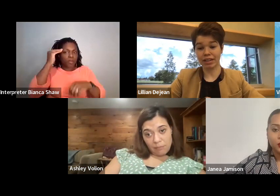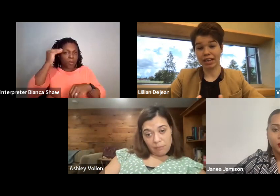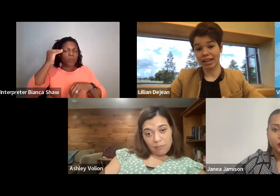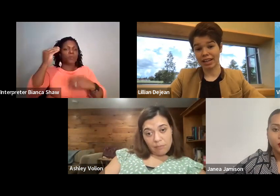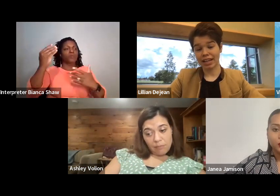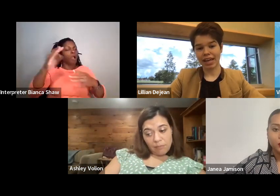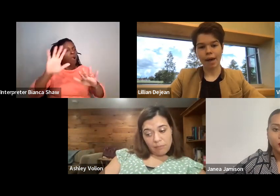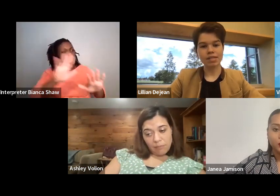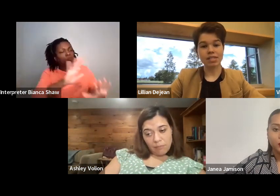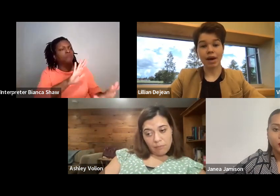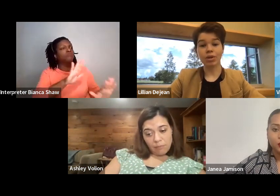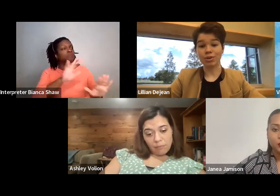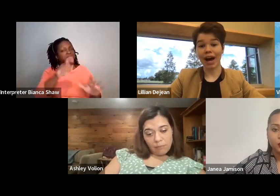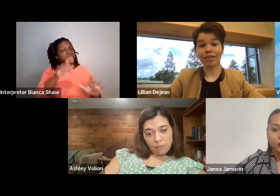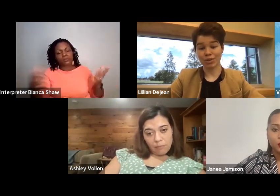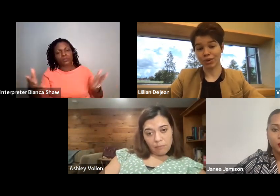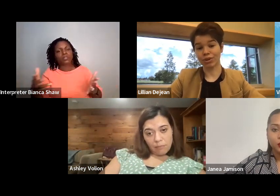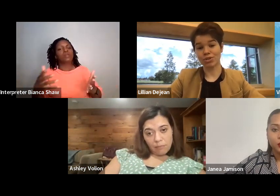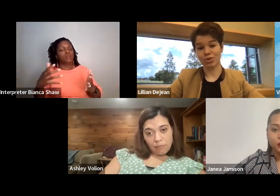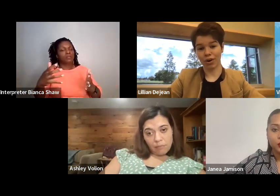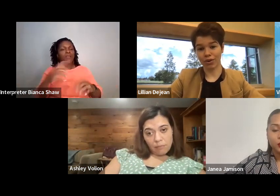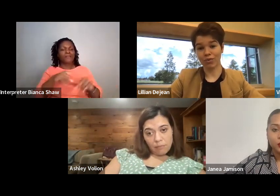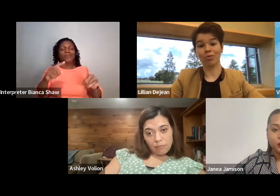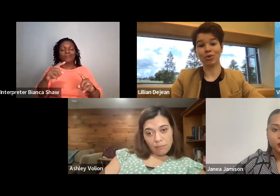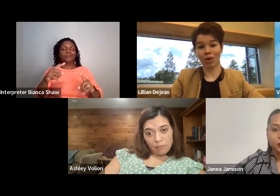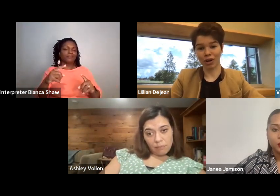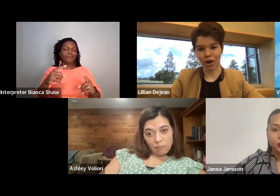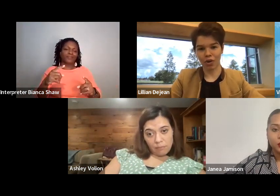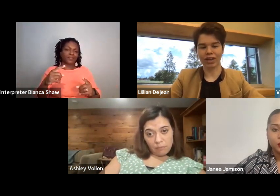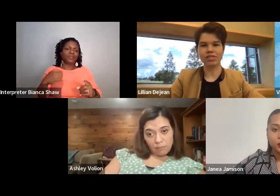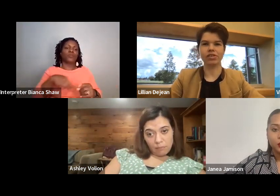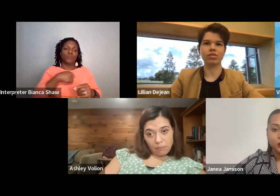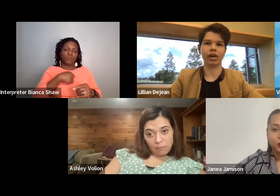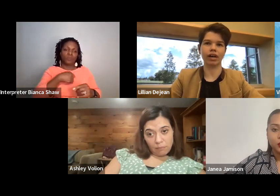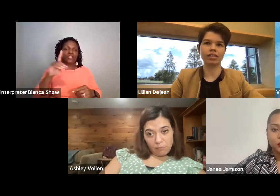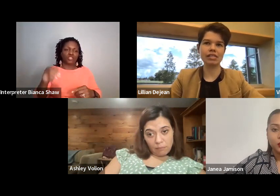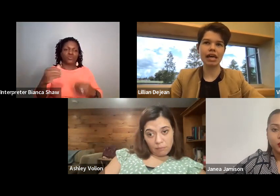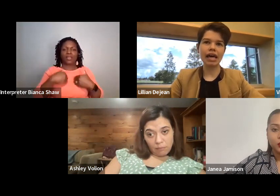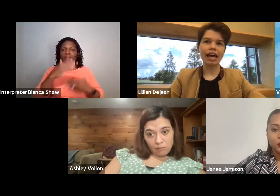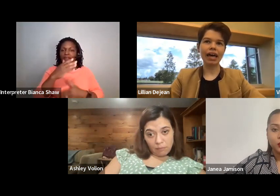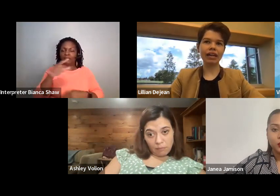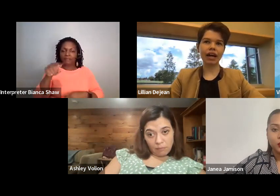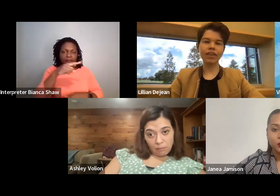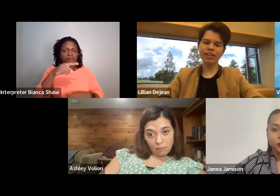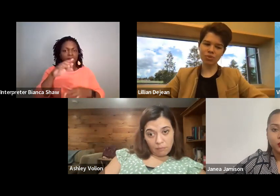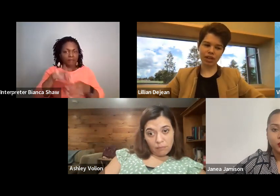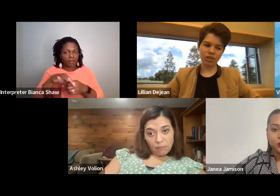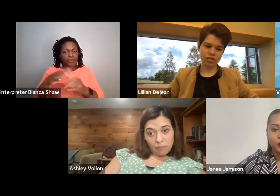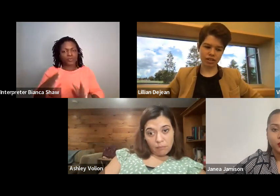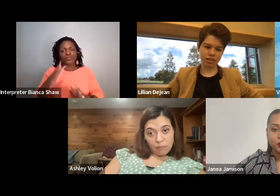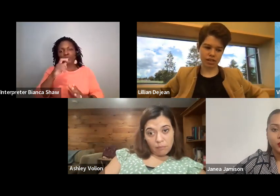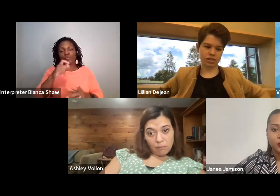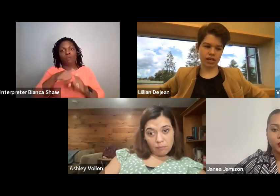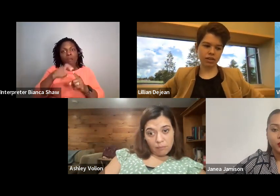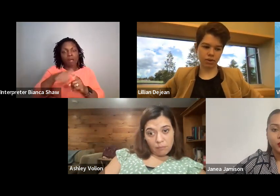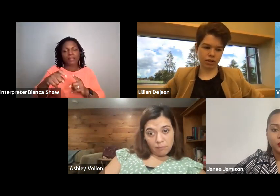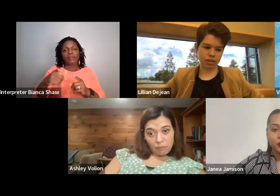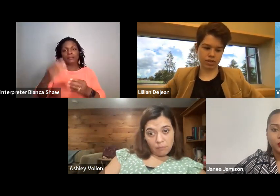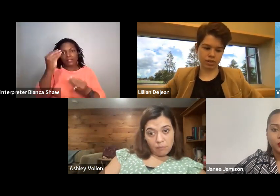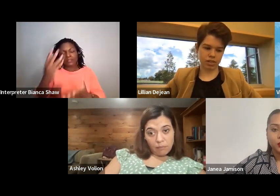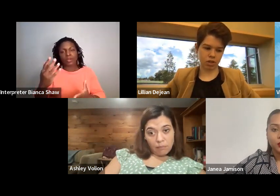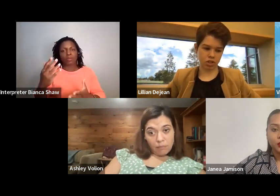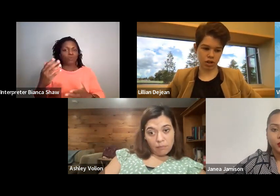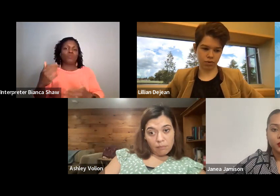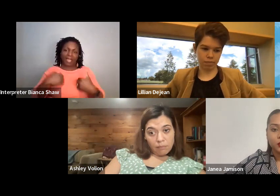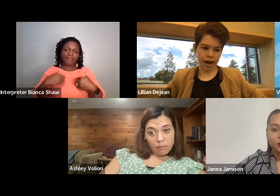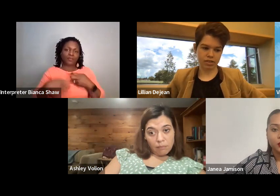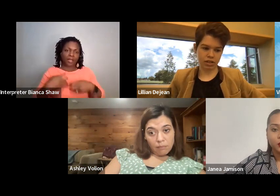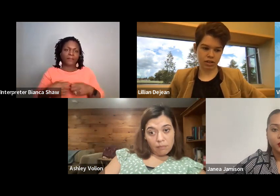But in the absence of that we do have those voters who are informed who are calling into those lines, and I think it's really interesting because I sat on the voting Systems Commission over the past, year.